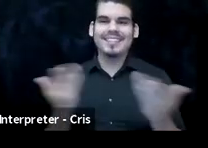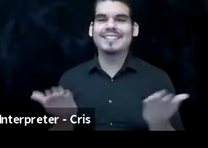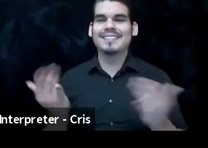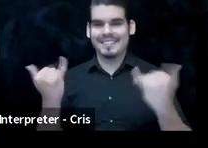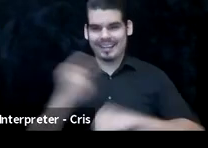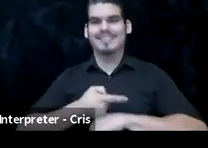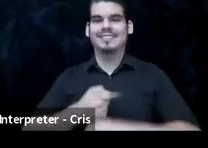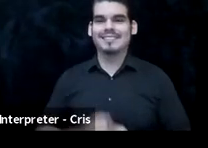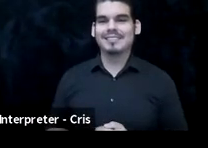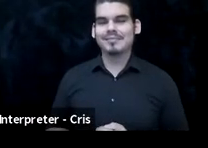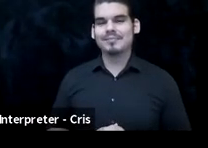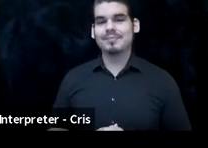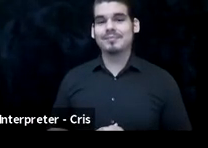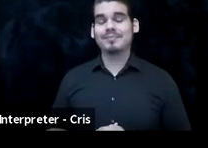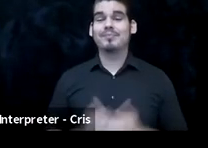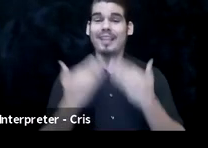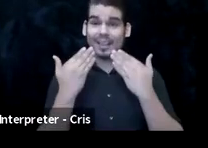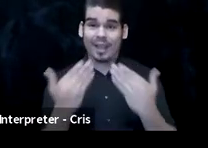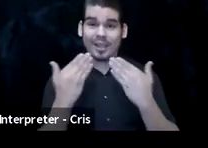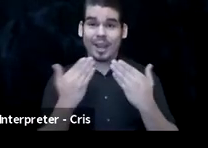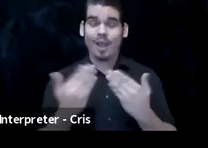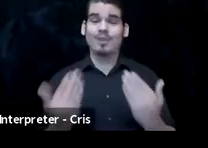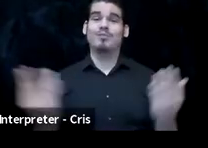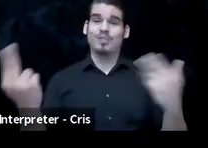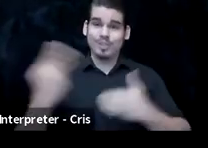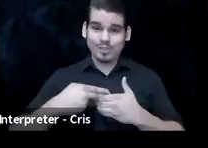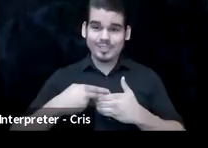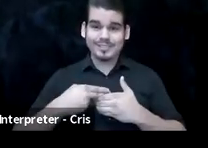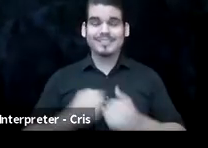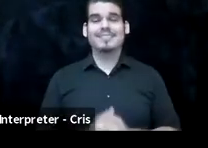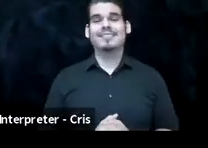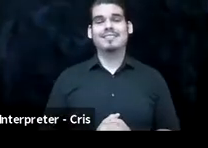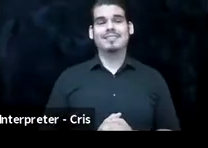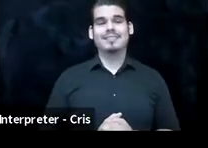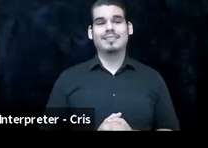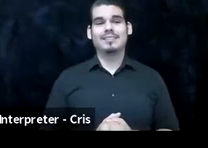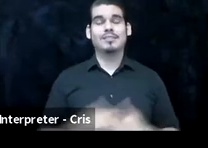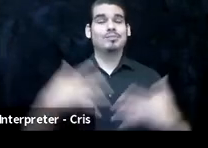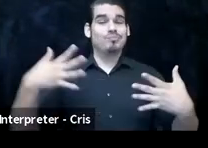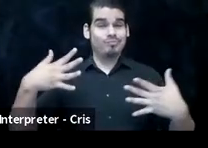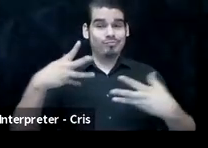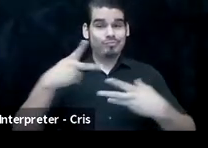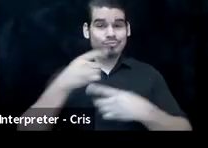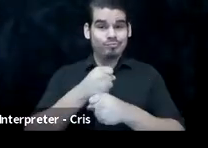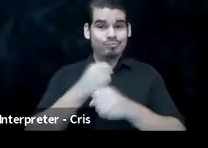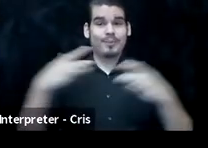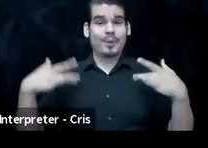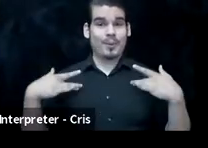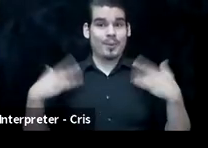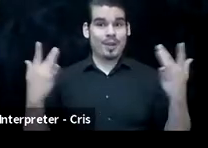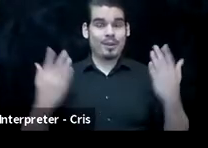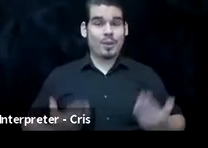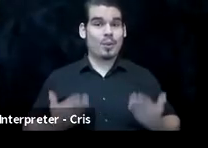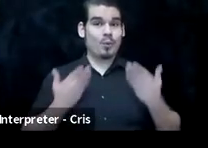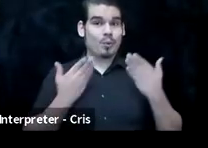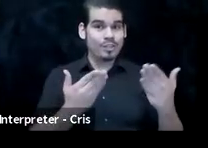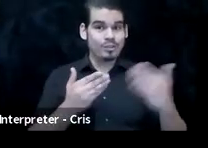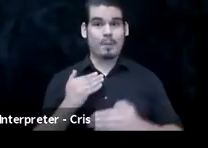Katherine Squire: yeah Thank you so much for joining us so just to kind of recap, where we are, in our resolution process where there's about five steps in our process.